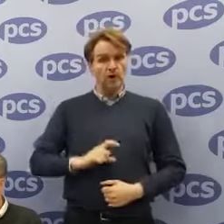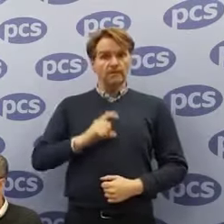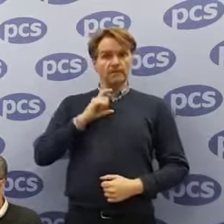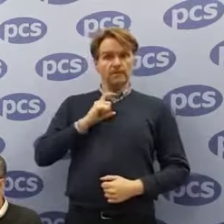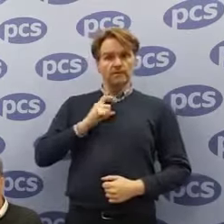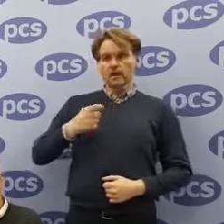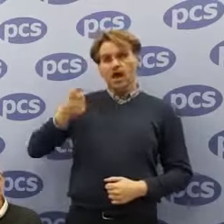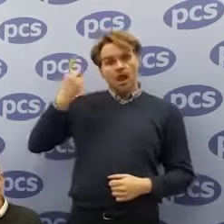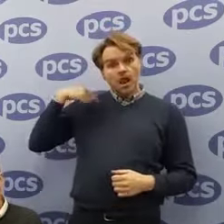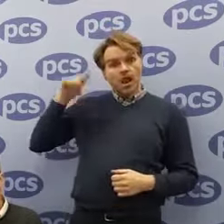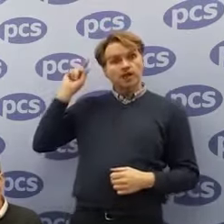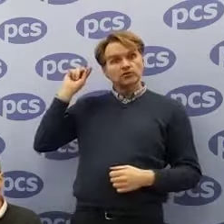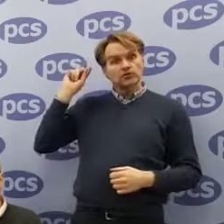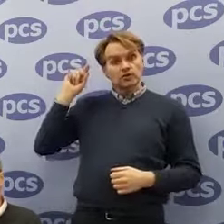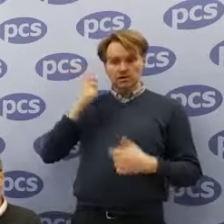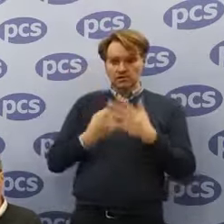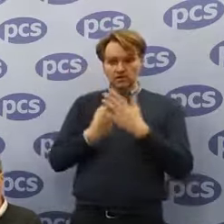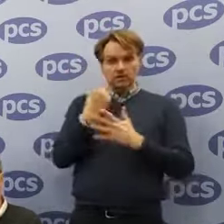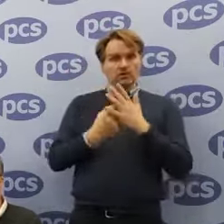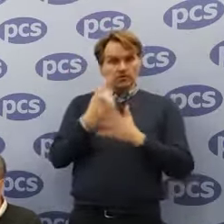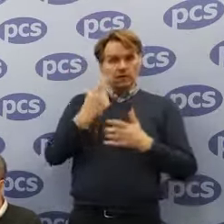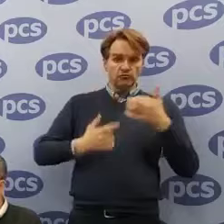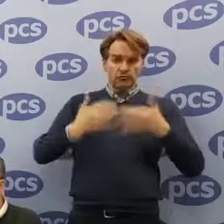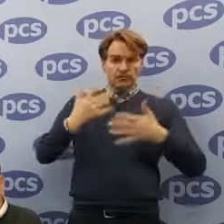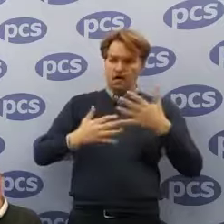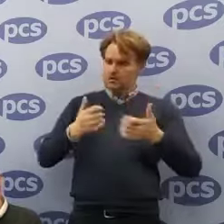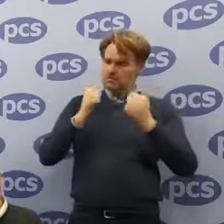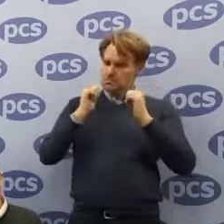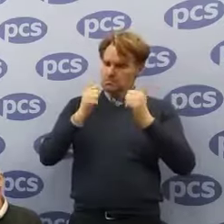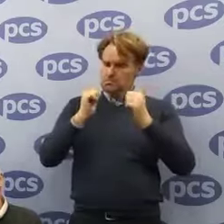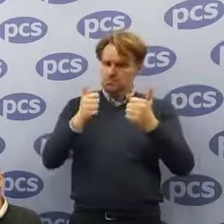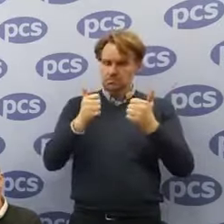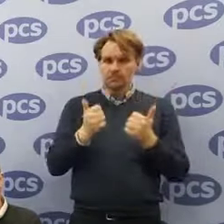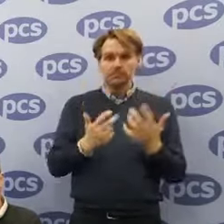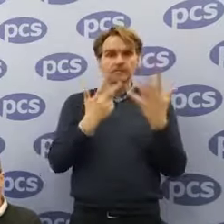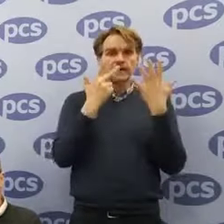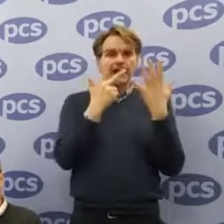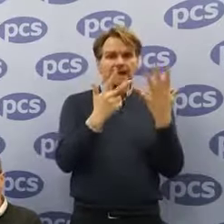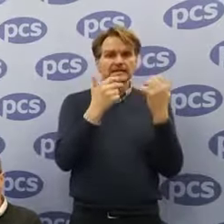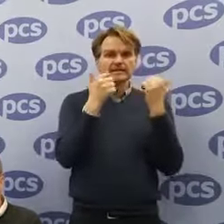in the history of this union 86% of people voted for a strike and based